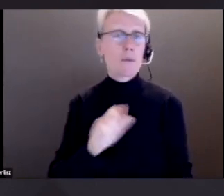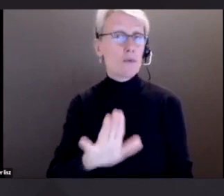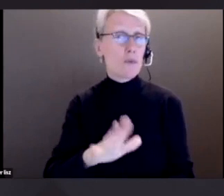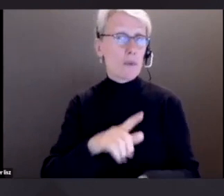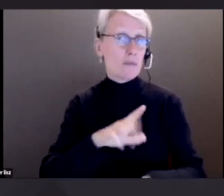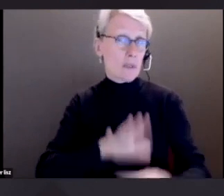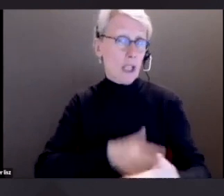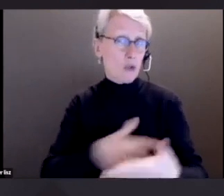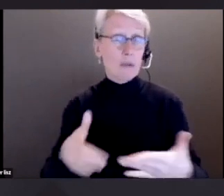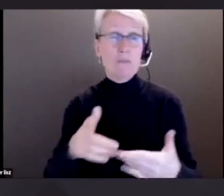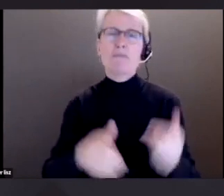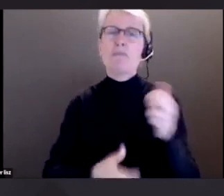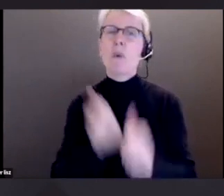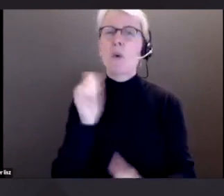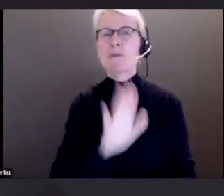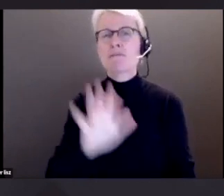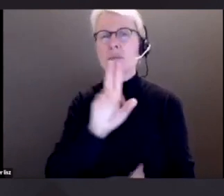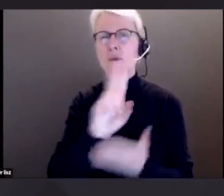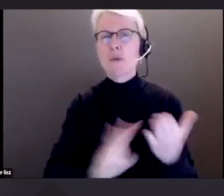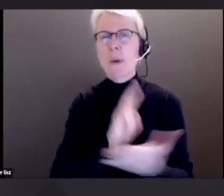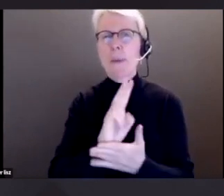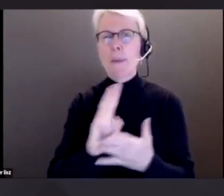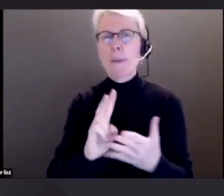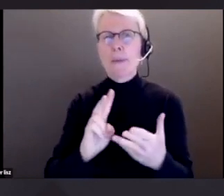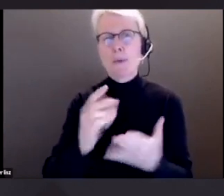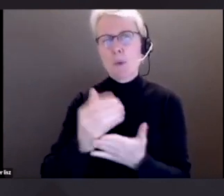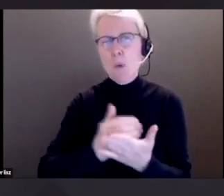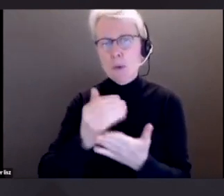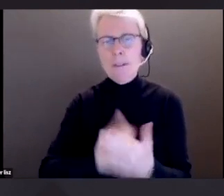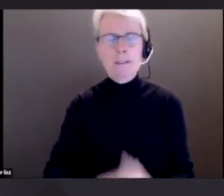Two courses that may be of interest to you are Accessible Communications